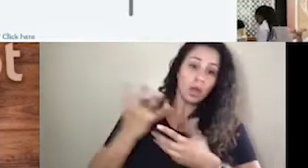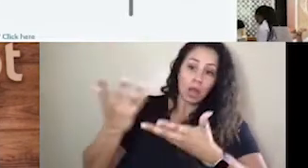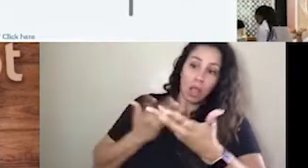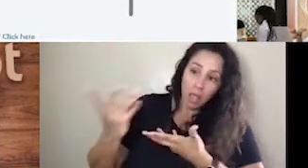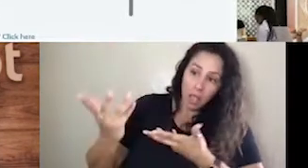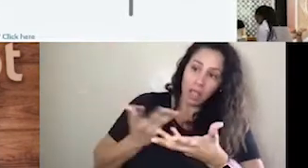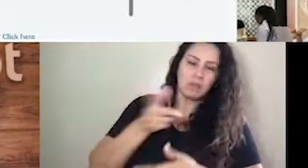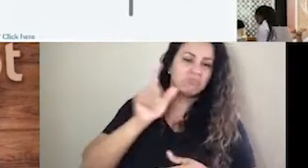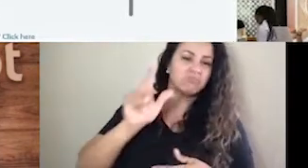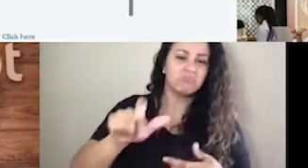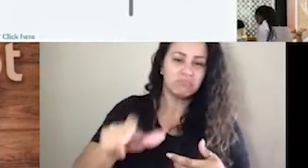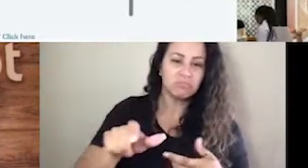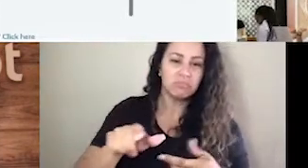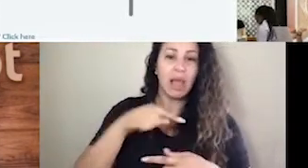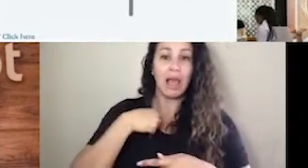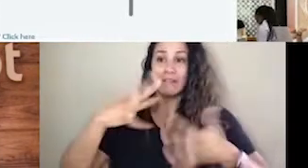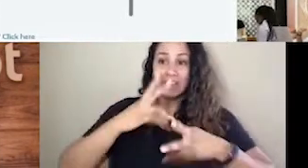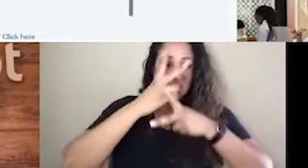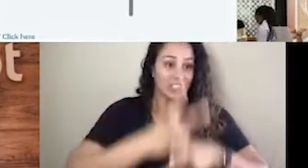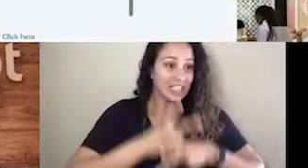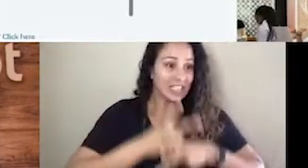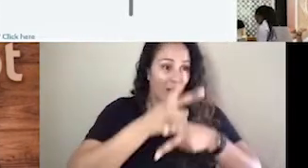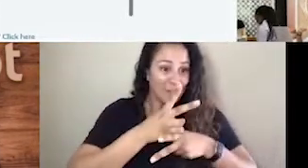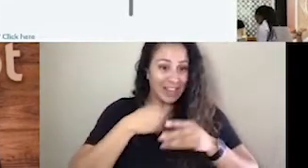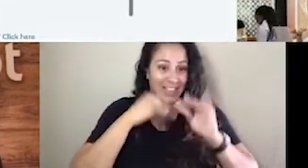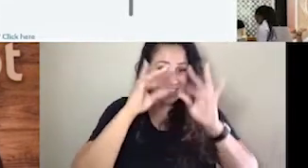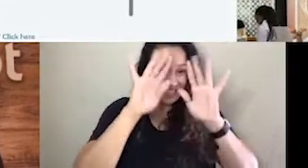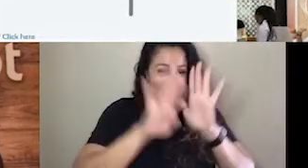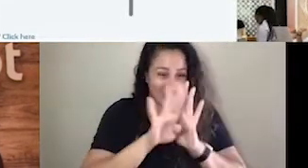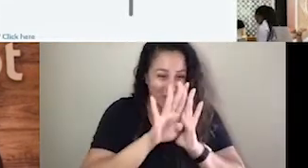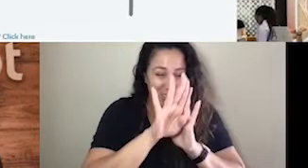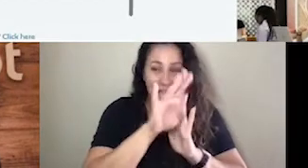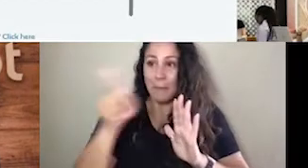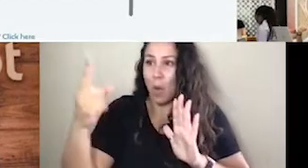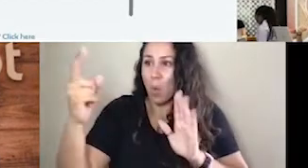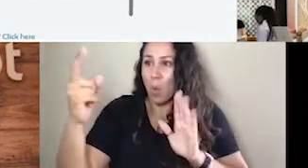TO MAKE THAT CHANGE PREVENTS THEM FROM GOING INTO WHAT